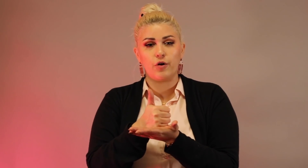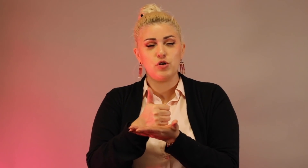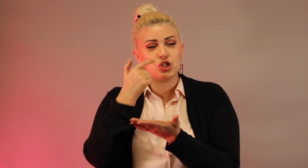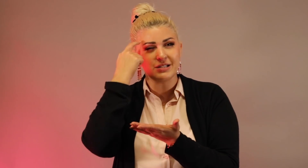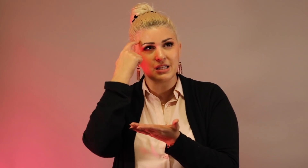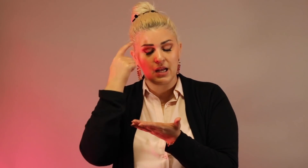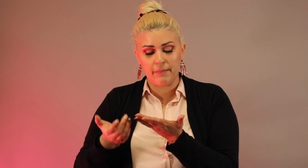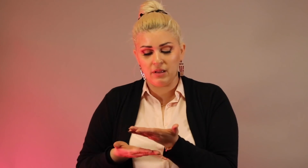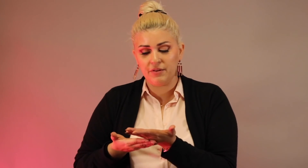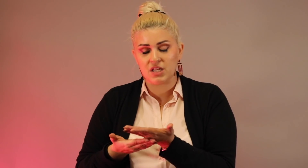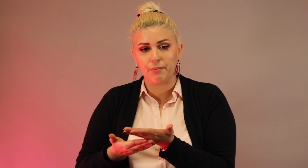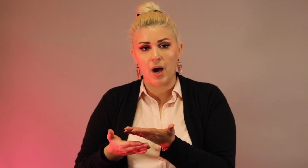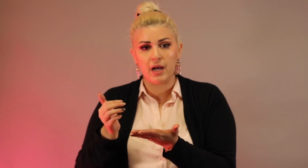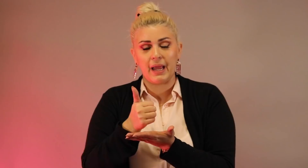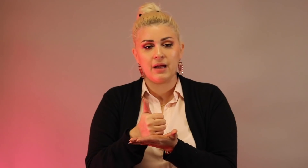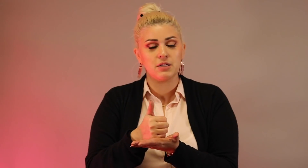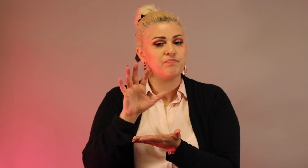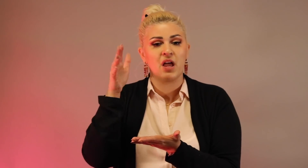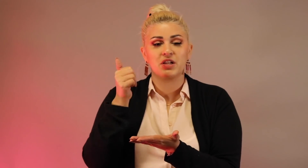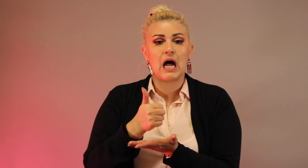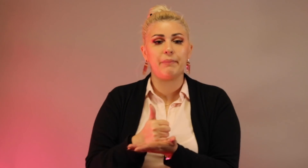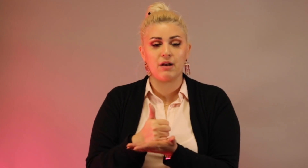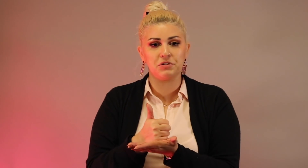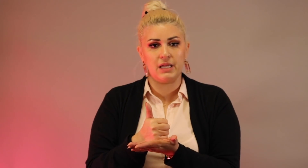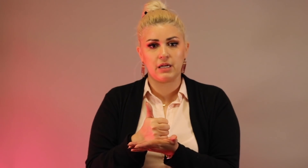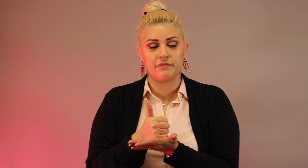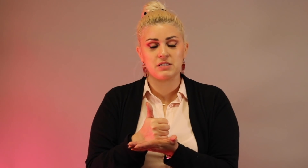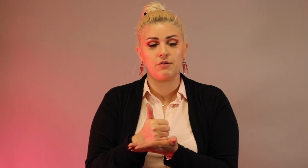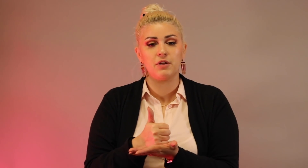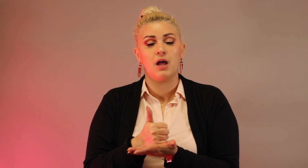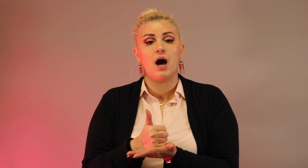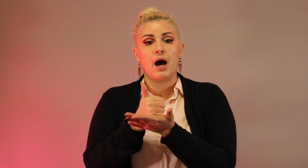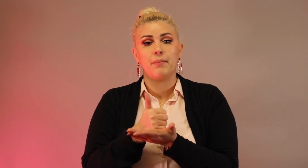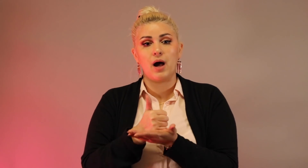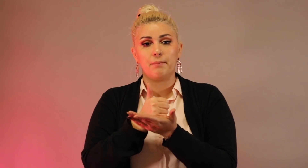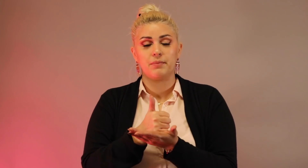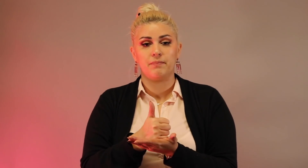So if you just think, I'm lifting the bottom hand, the top hand will take care of itself. Up up, up up.